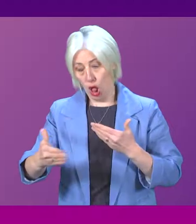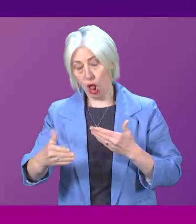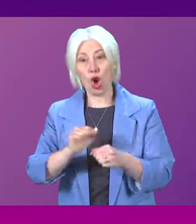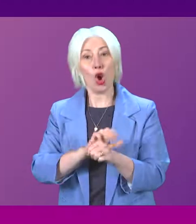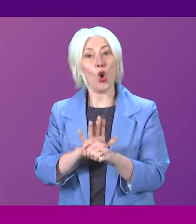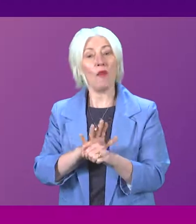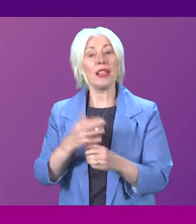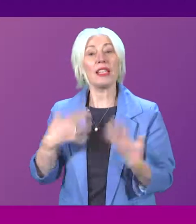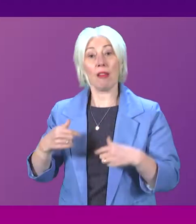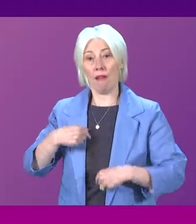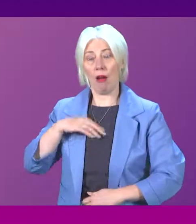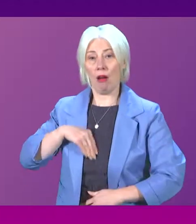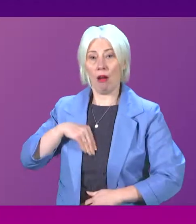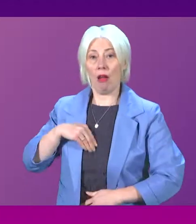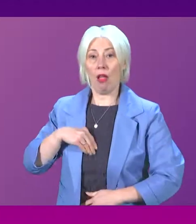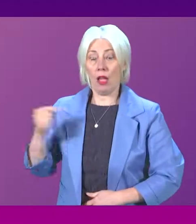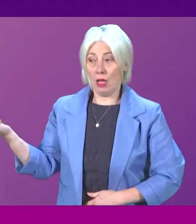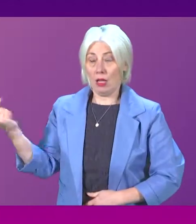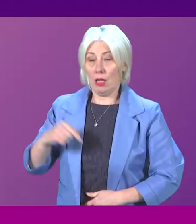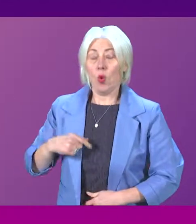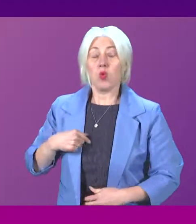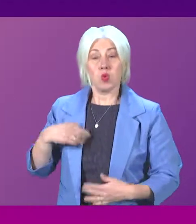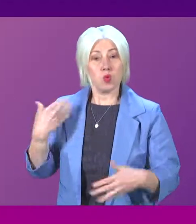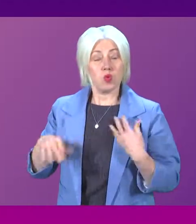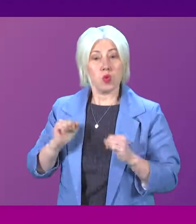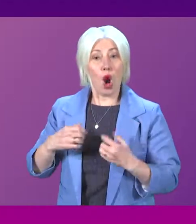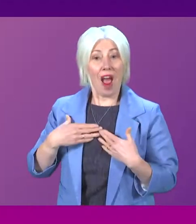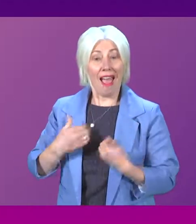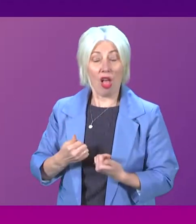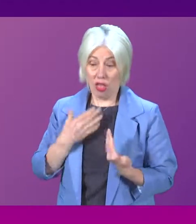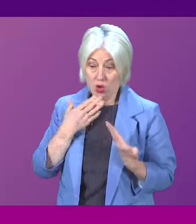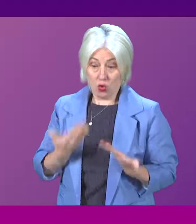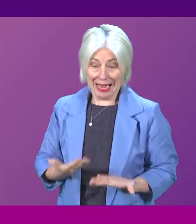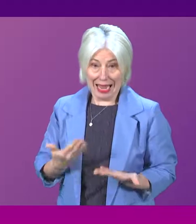here at personal cost to her health and her wellbeing tomorrow.